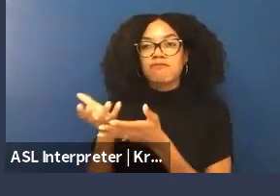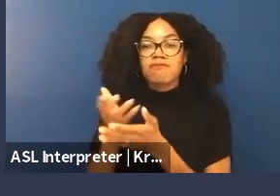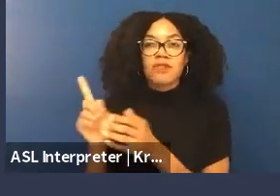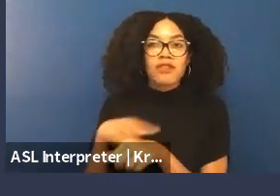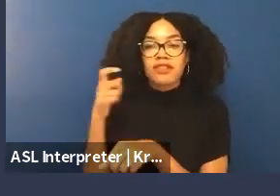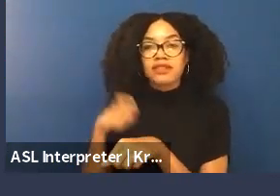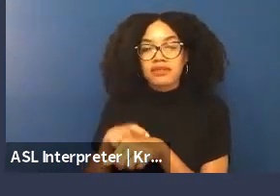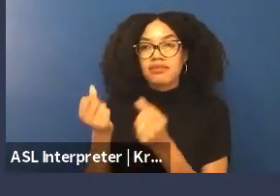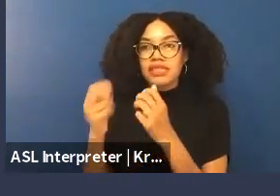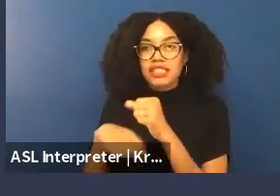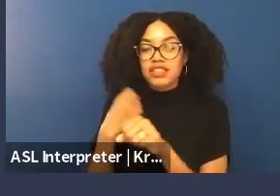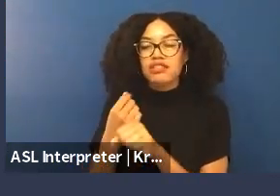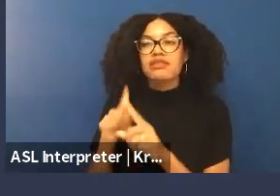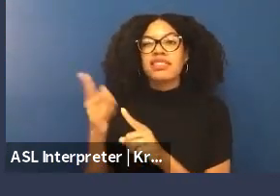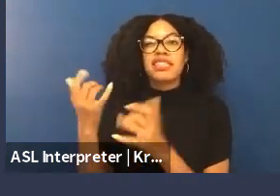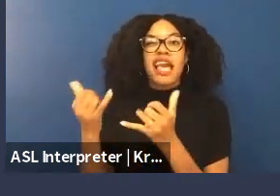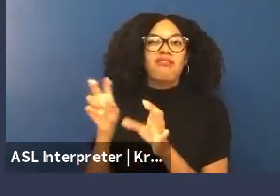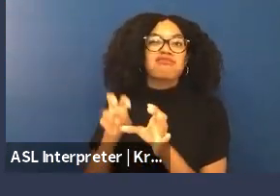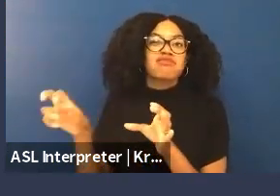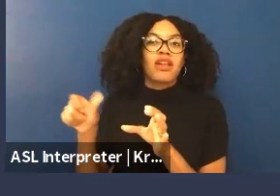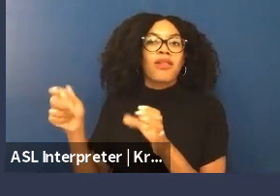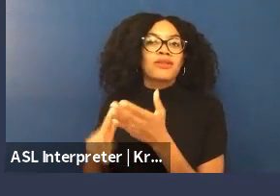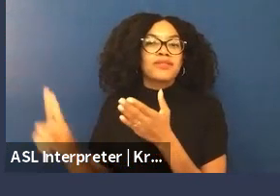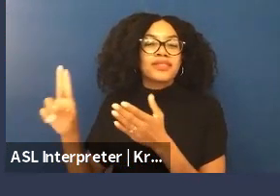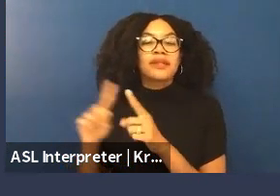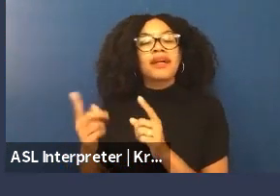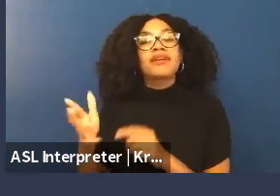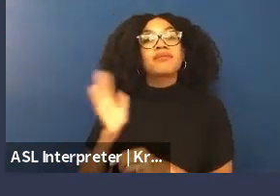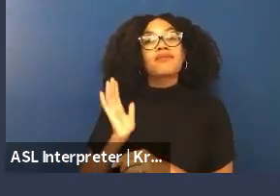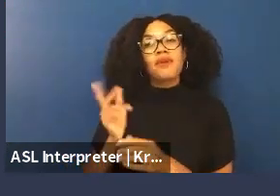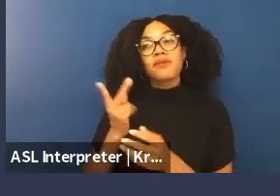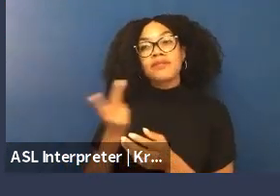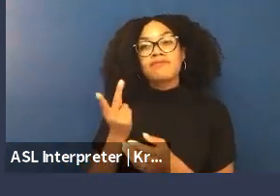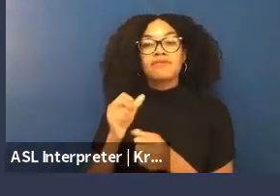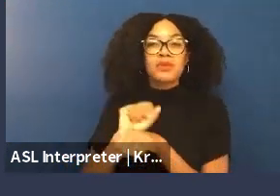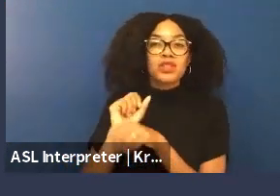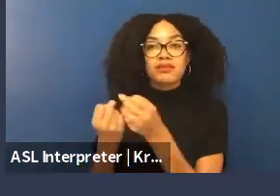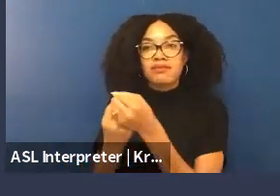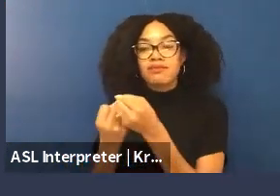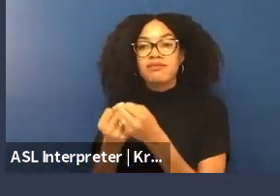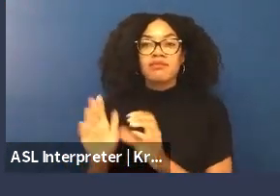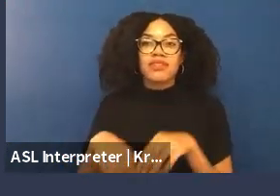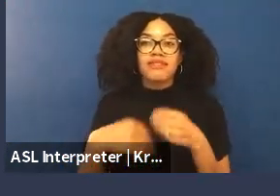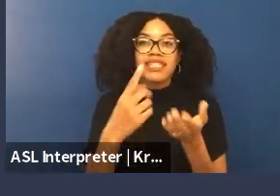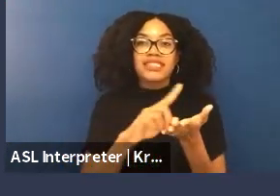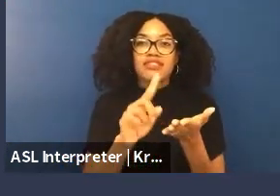number of years and providing dissertation support so that she would provide psychological insights